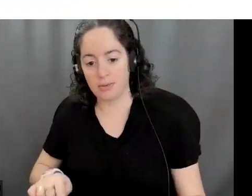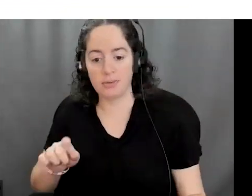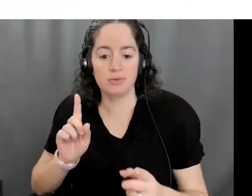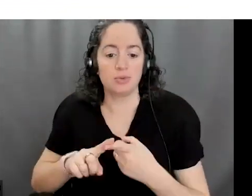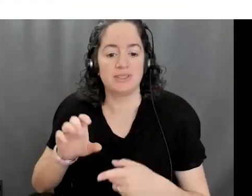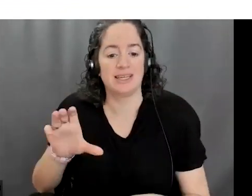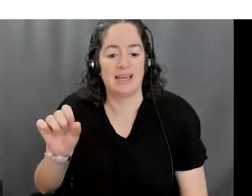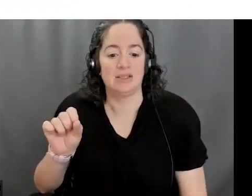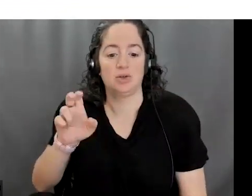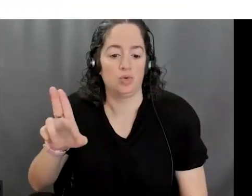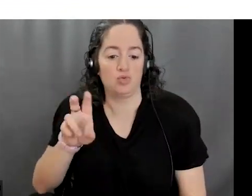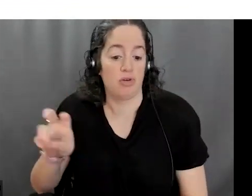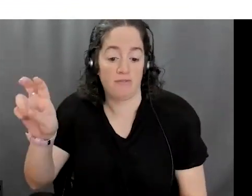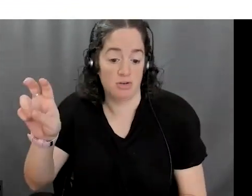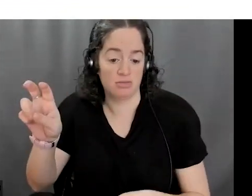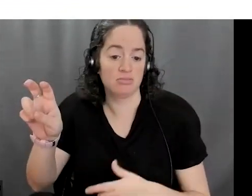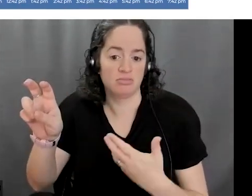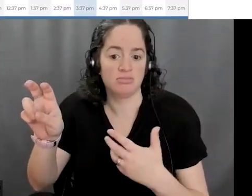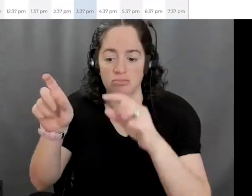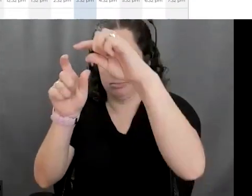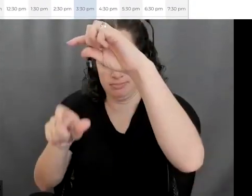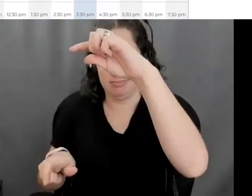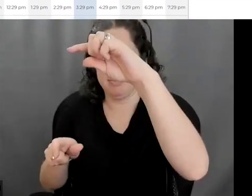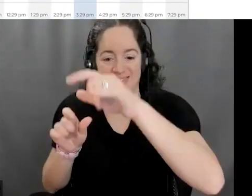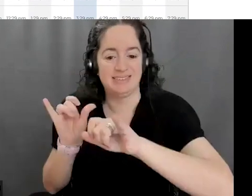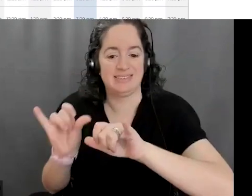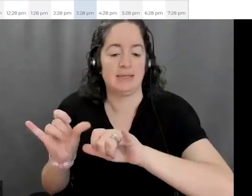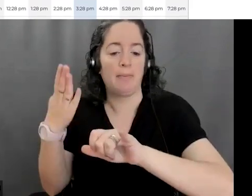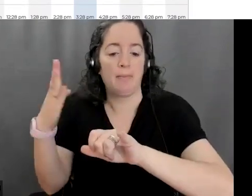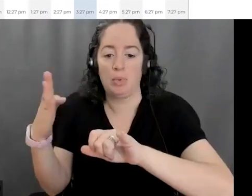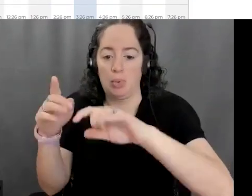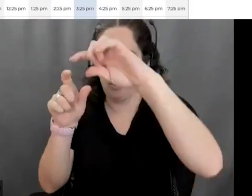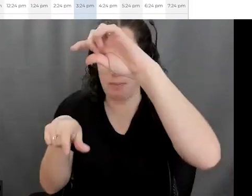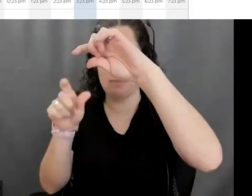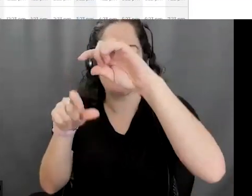and I can see it helps your eye to follow from top to bottom.